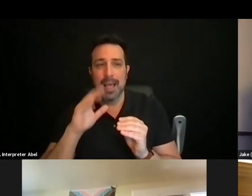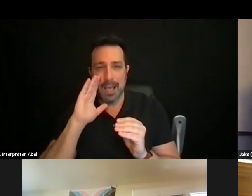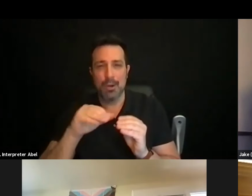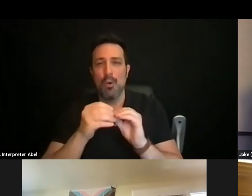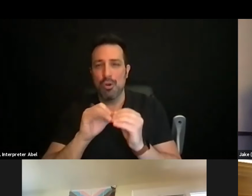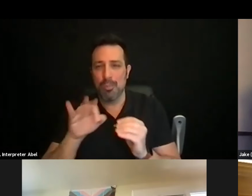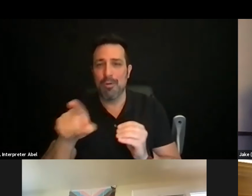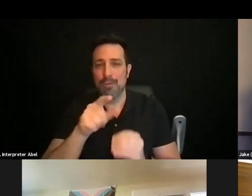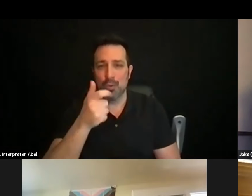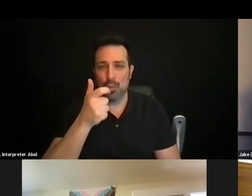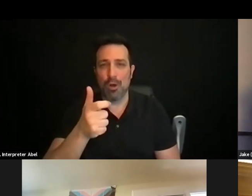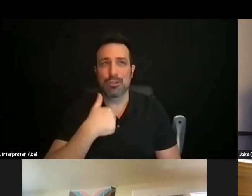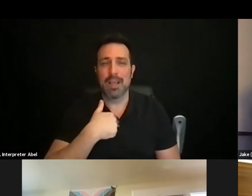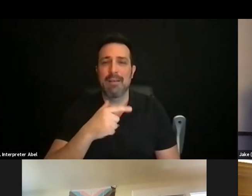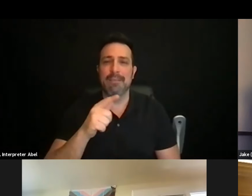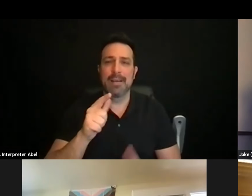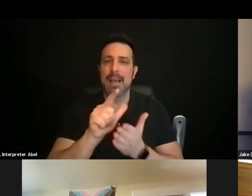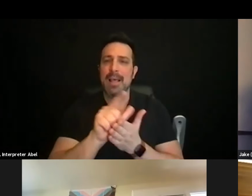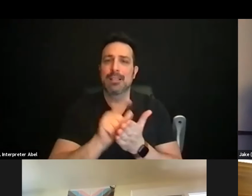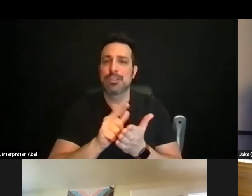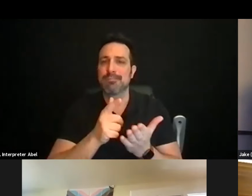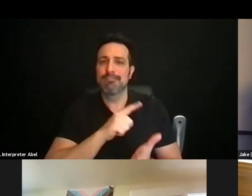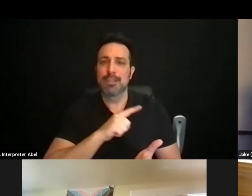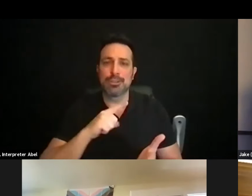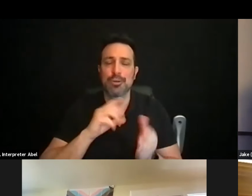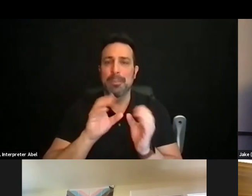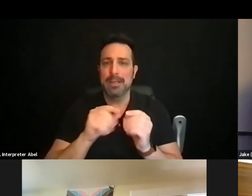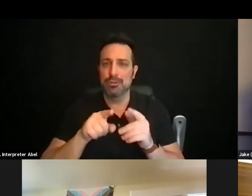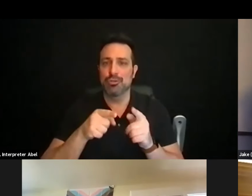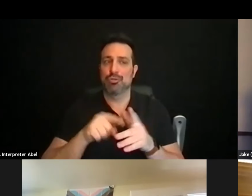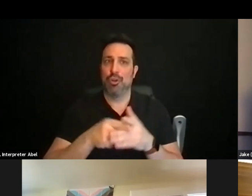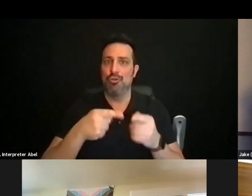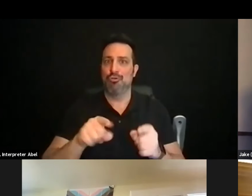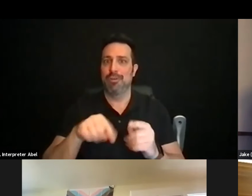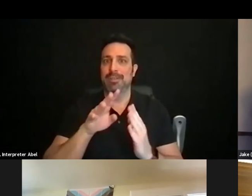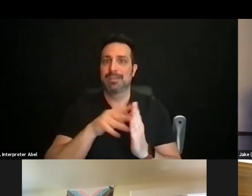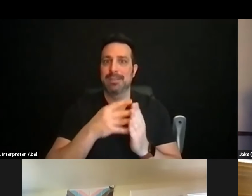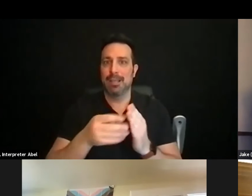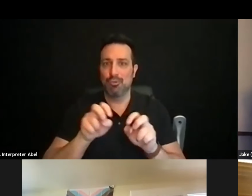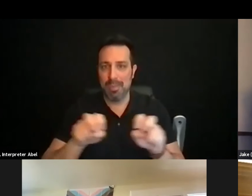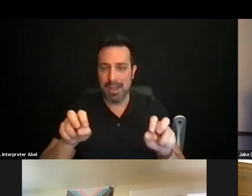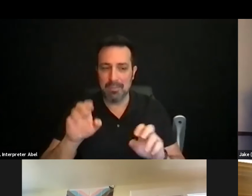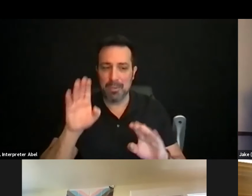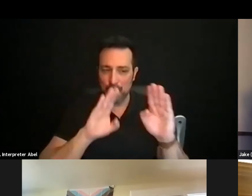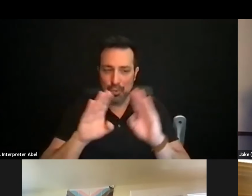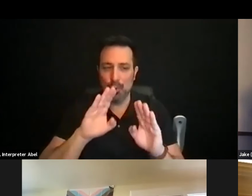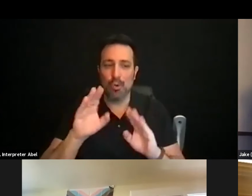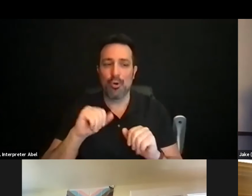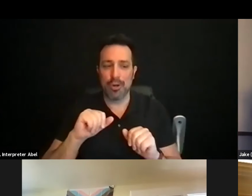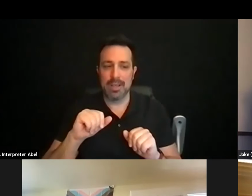keepers. So just some logistical information. I know a number of you watching have